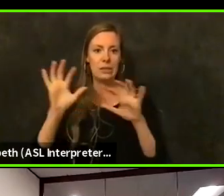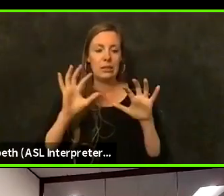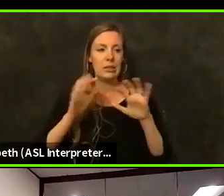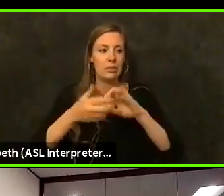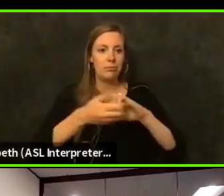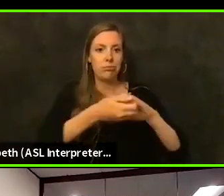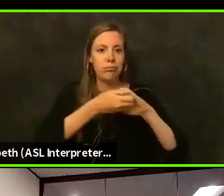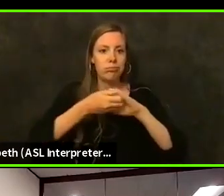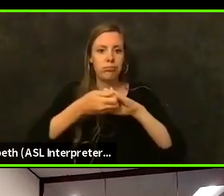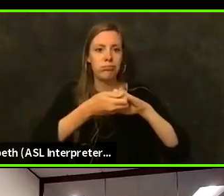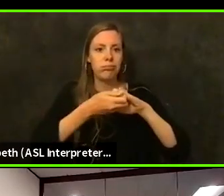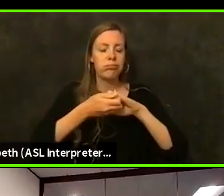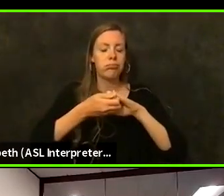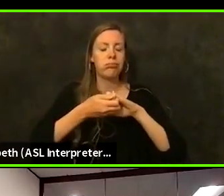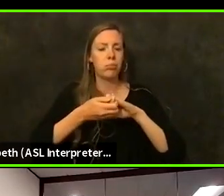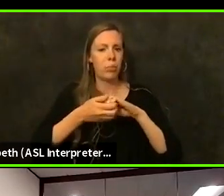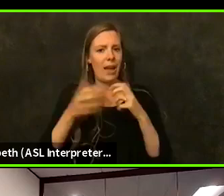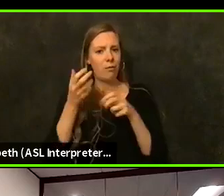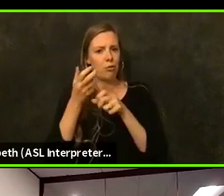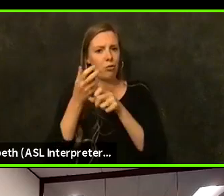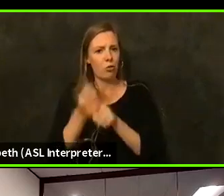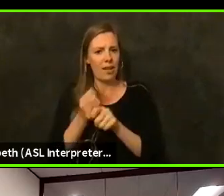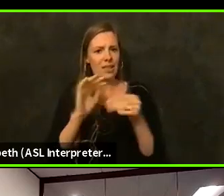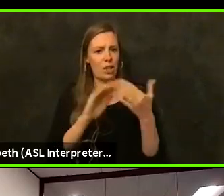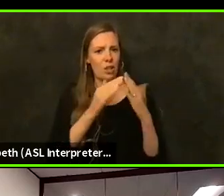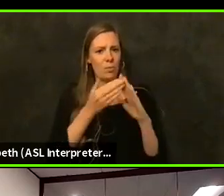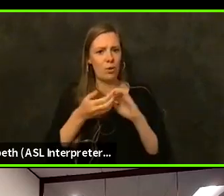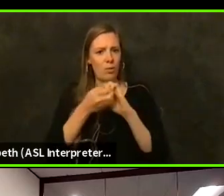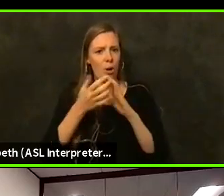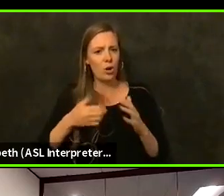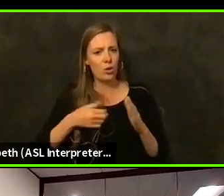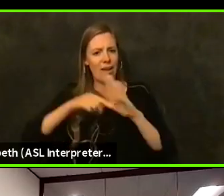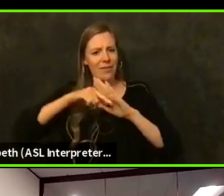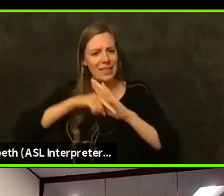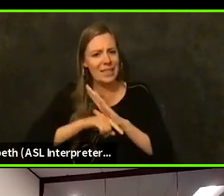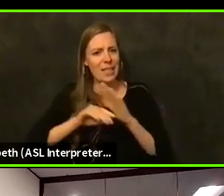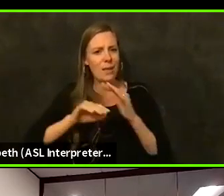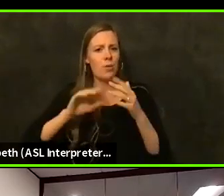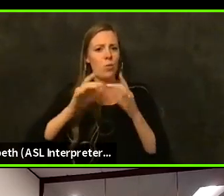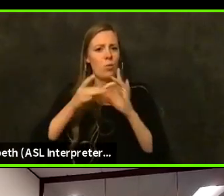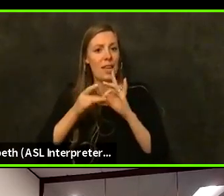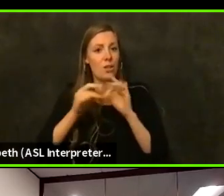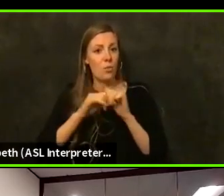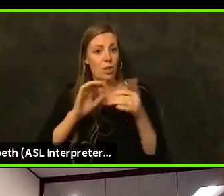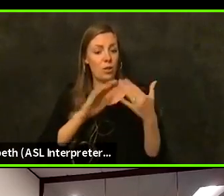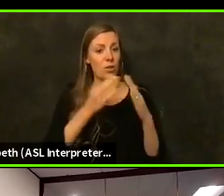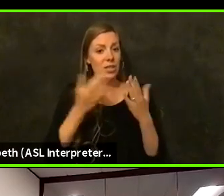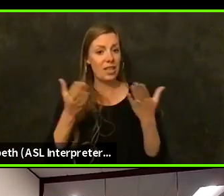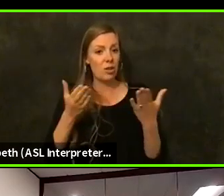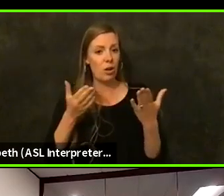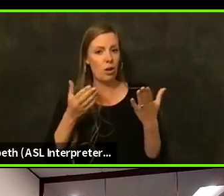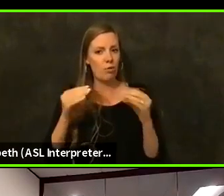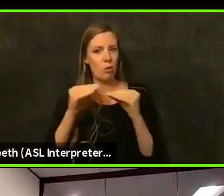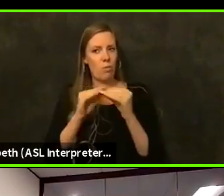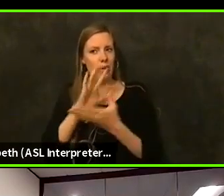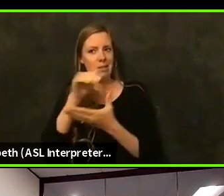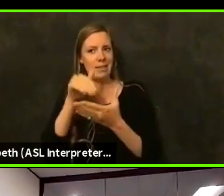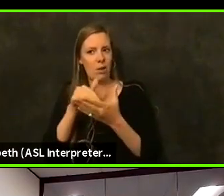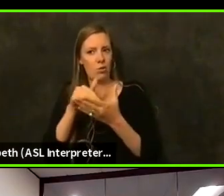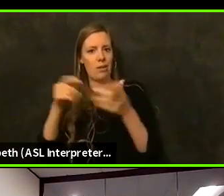trusted community partners who have deep relationships with the communities that they serve to a much more centralized command and control approach that is